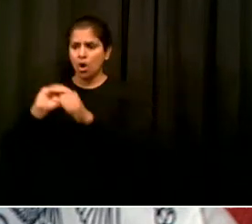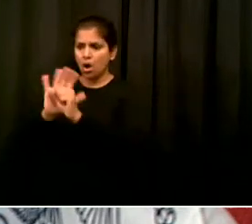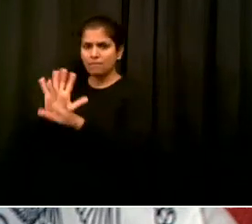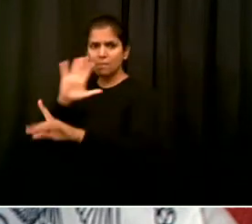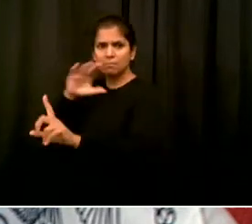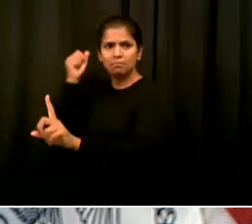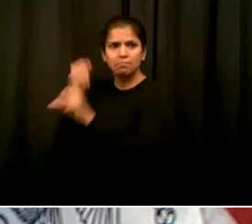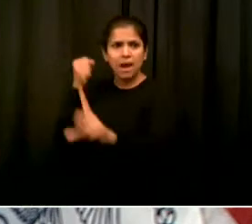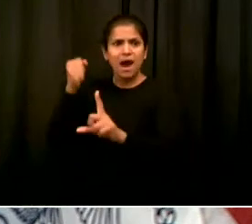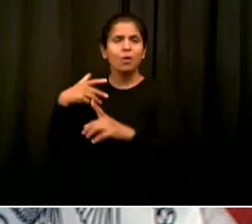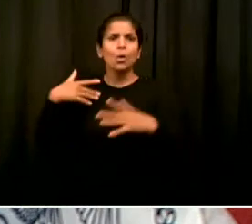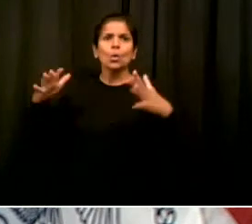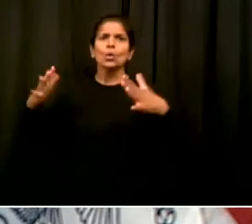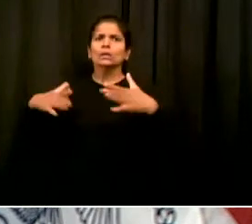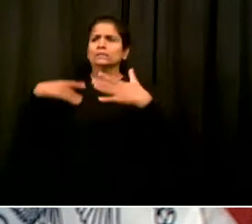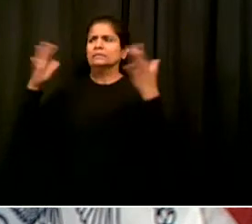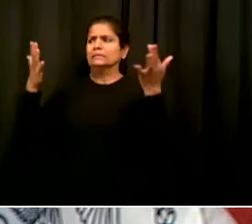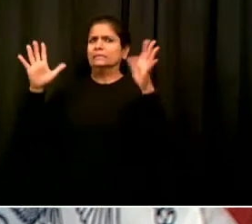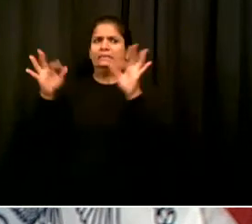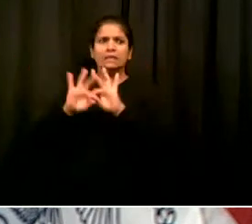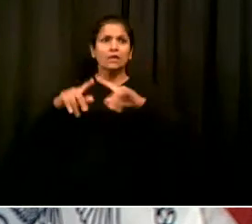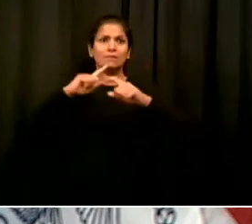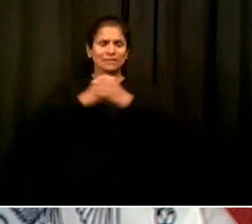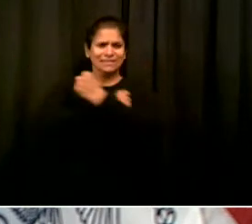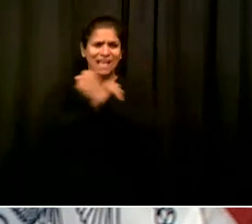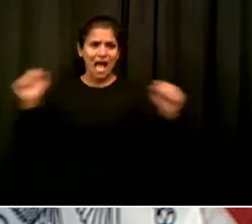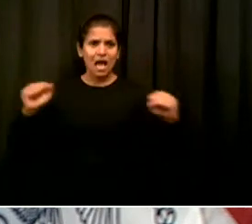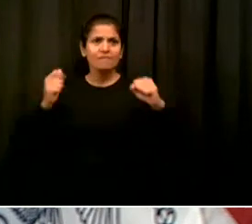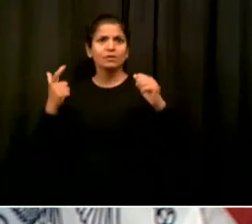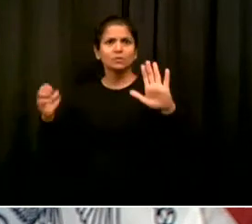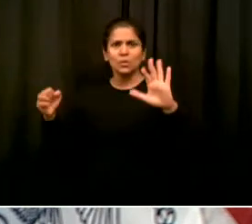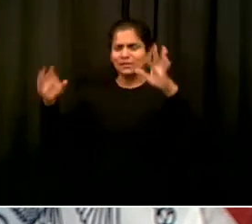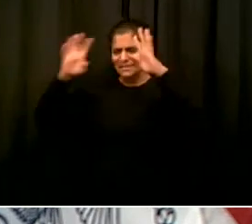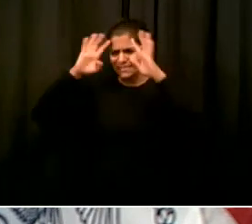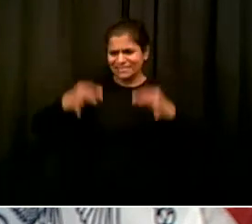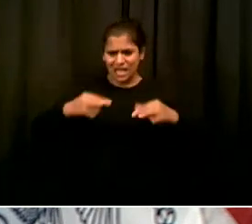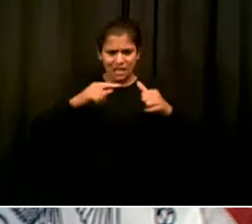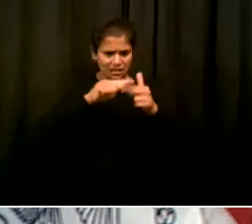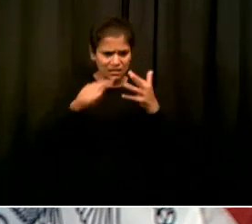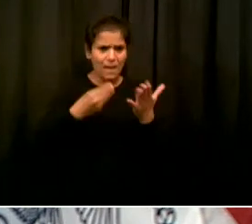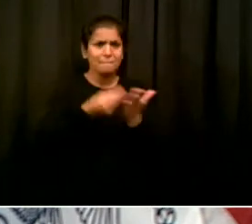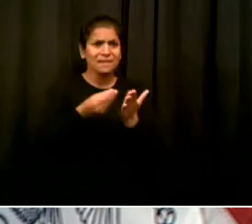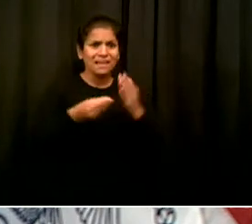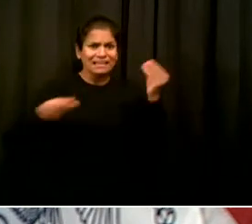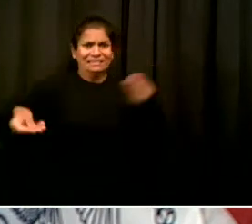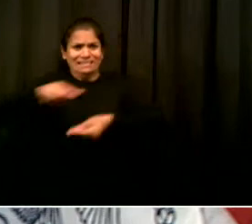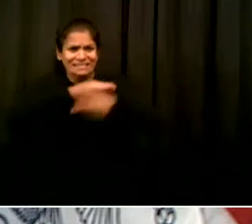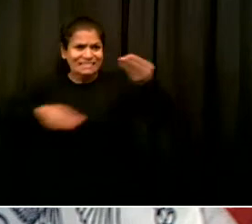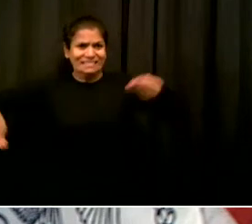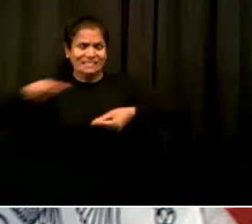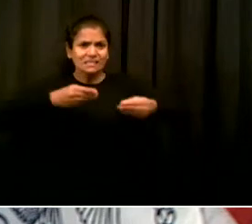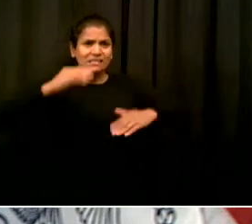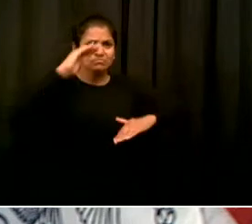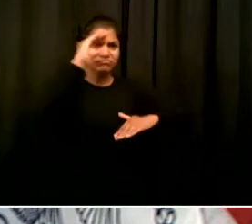DEPENDS ON WHAT IS HAPPENING WITH THE HEALTH SITUATION IN THE CITYTY, WHAT THESE INDICATORS ARE TELLING G US. E WCAN'T MAKE THAT DECISION